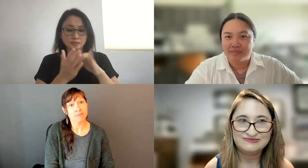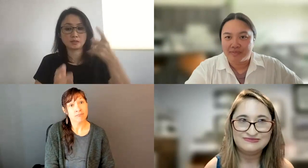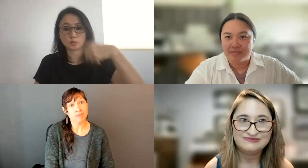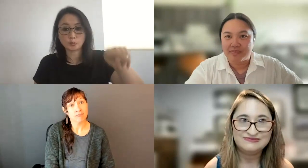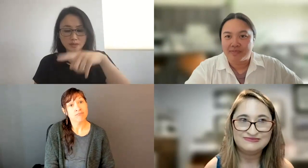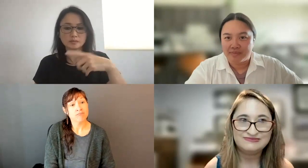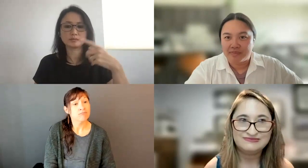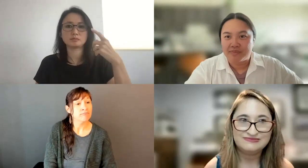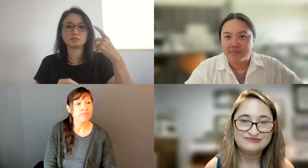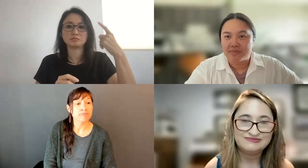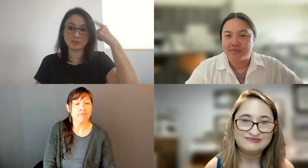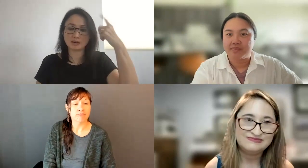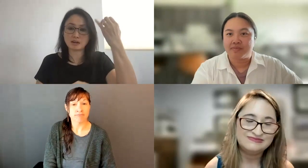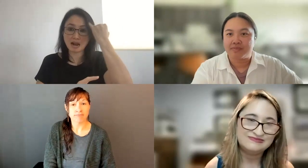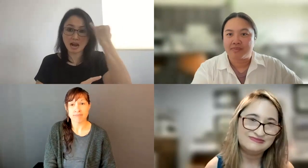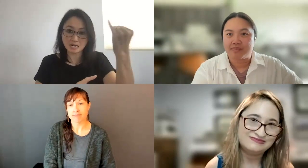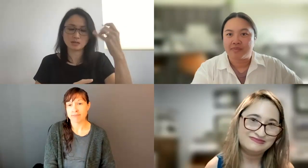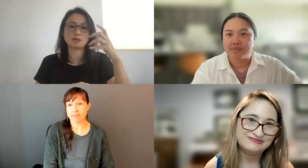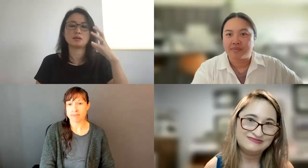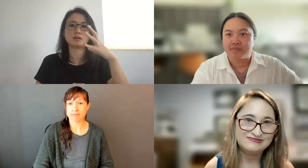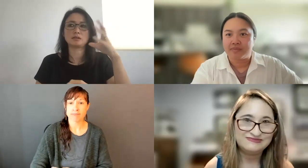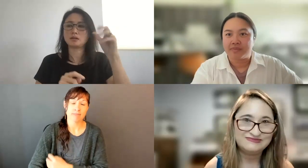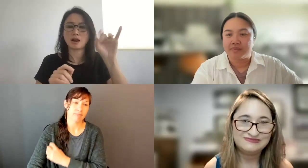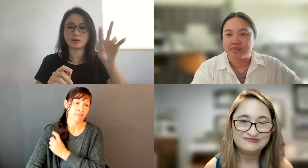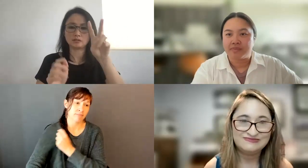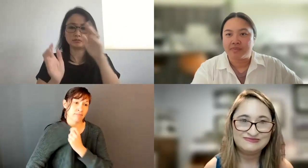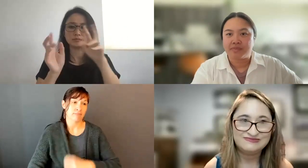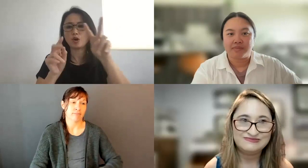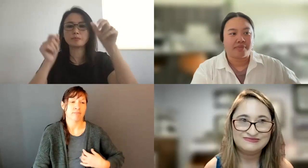Yeah, so first I would suggest that for those of you who have an idea,